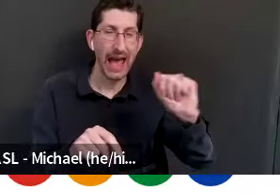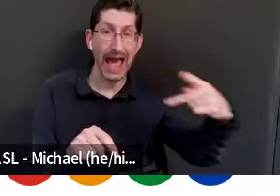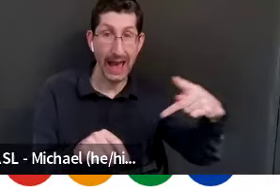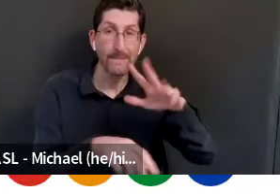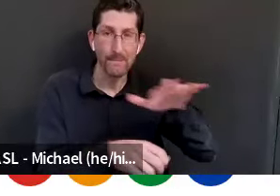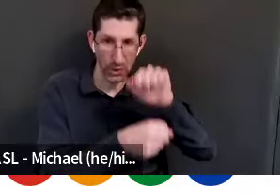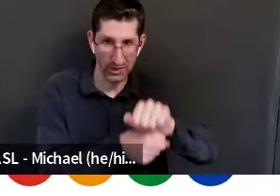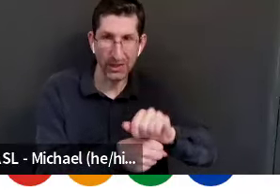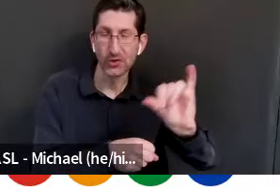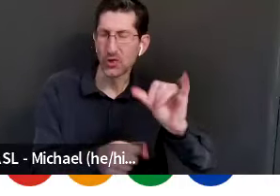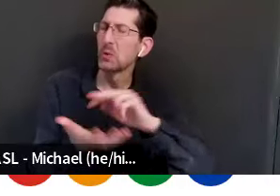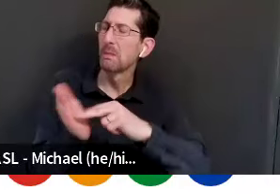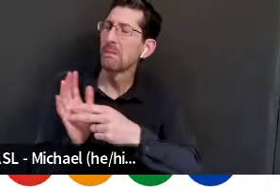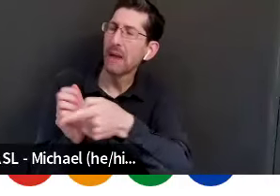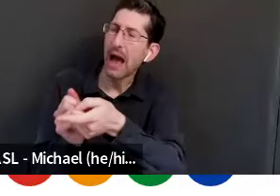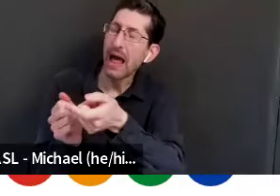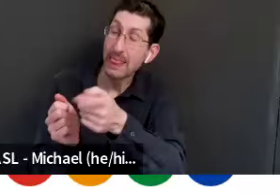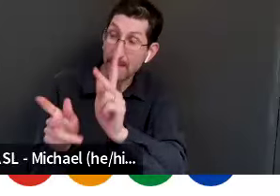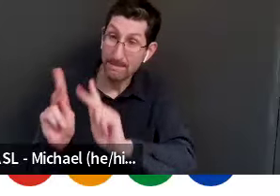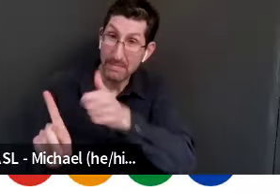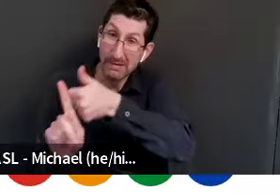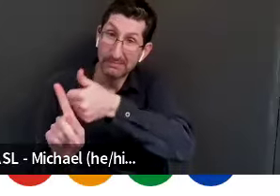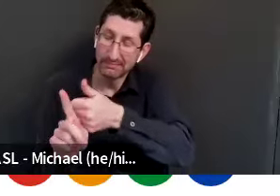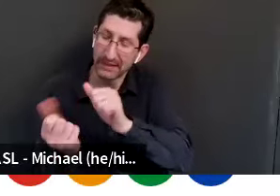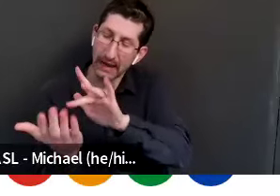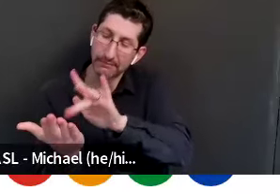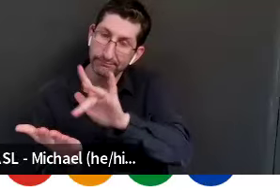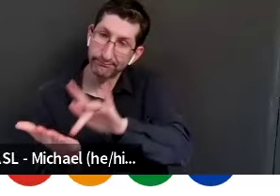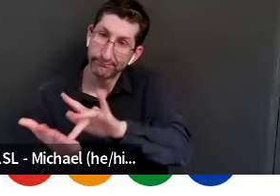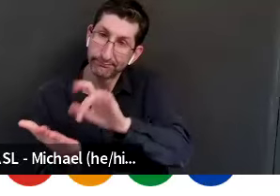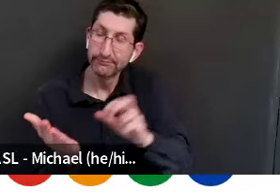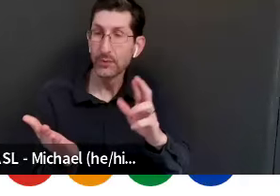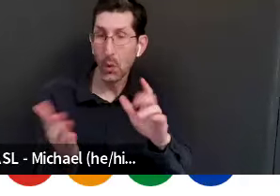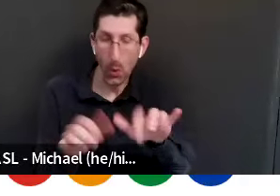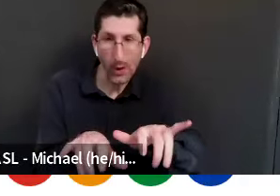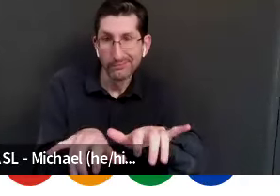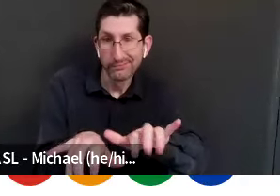THE APP BOOKINGS. THE AMOUNT OF TRIPS CUSTOMERS